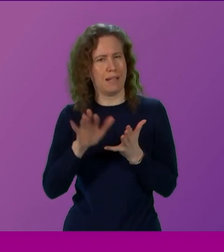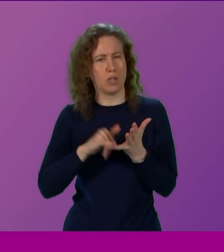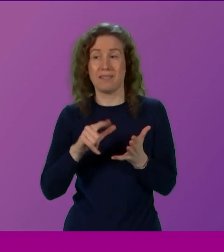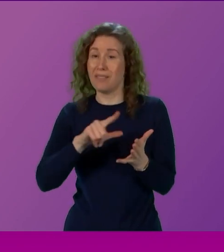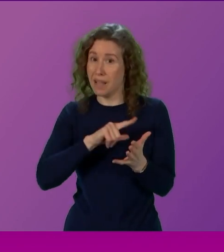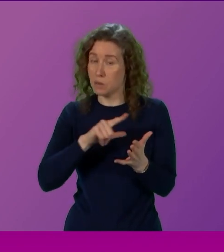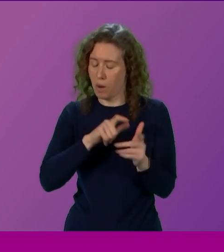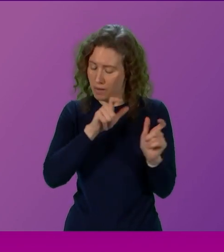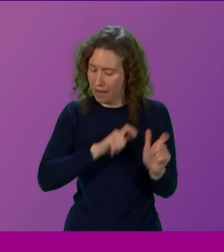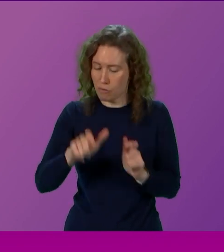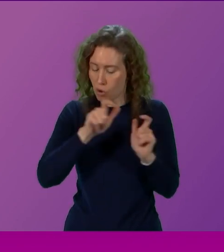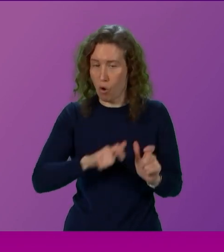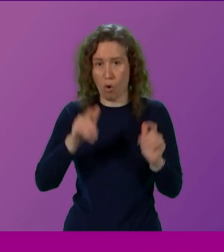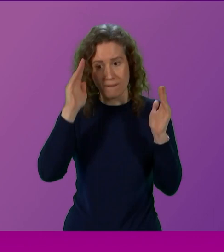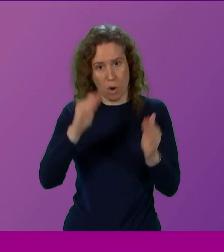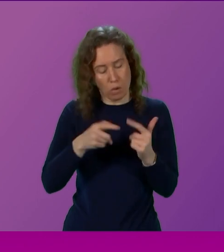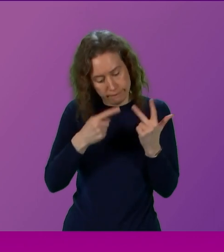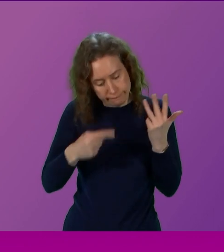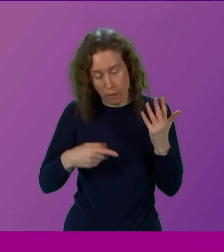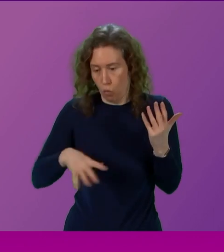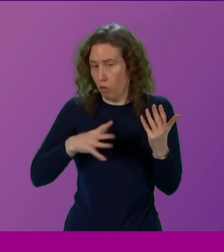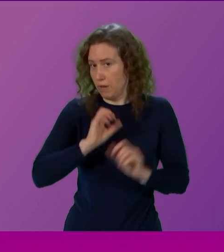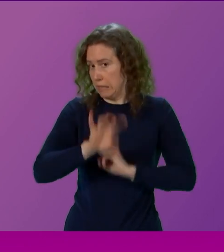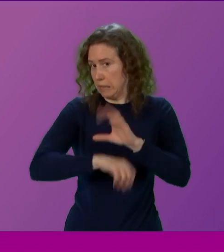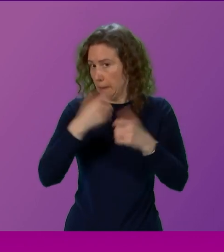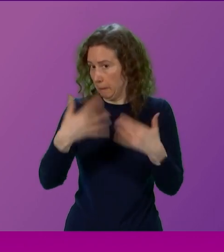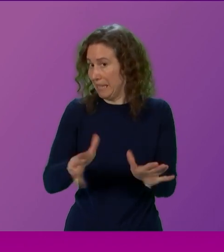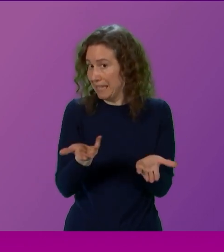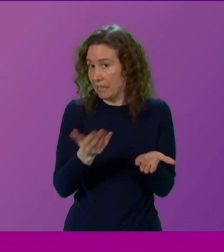continue to focus, in the ways that I have been speaking about, on bringing down waiting times,